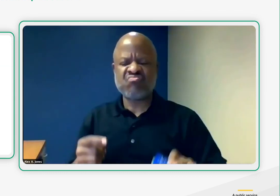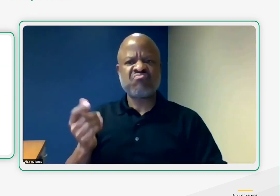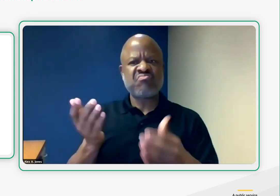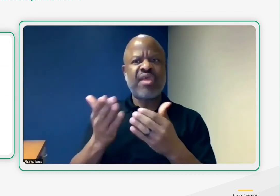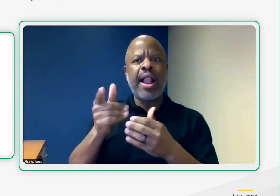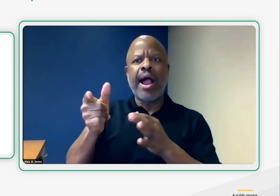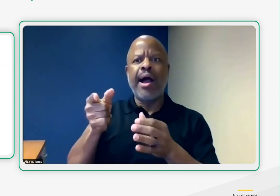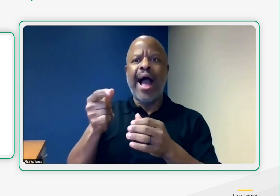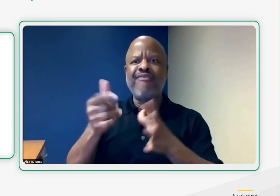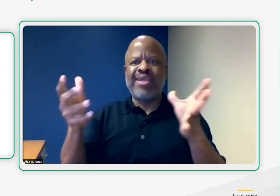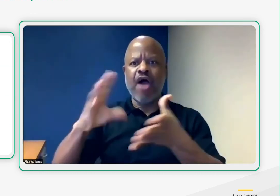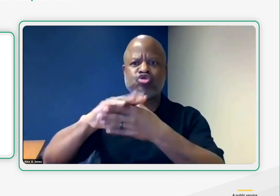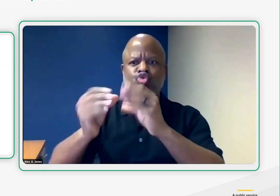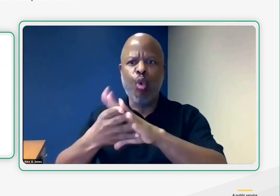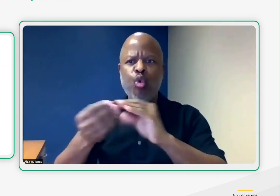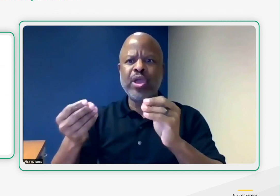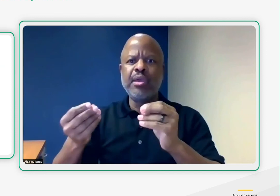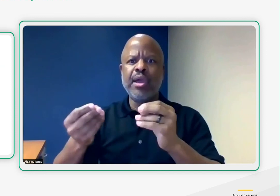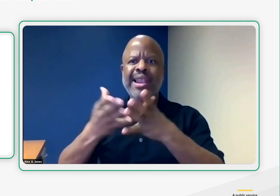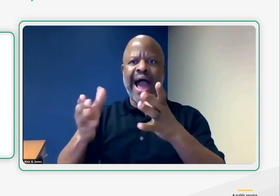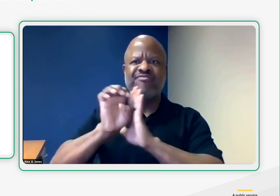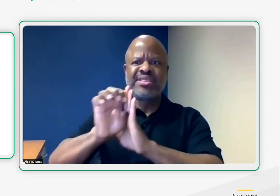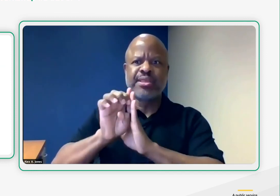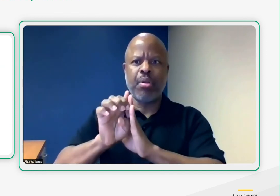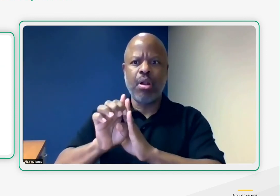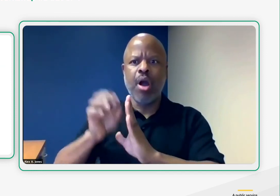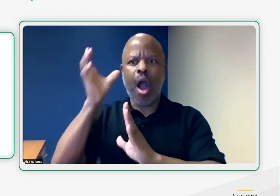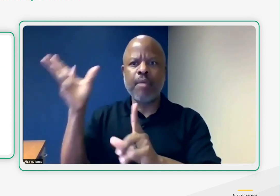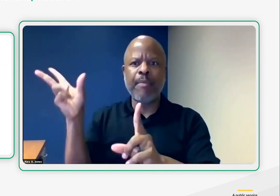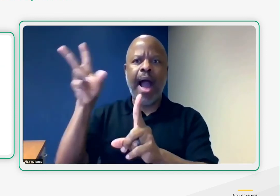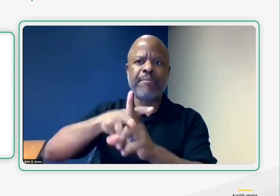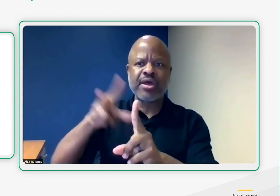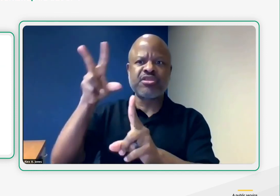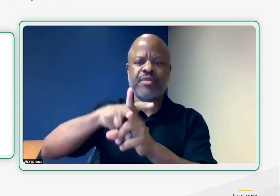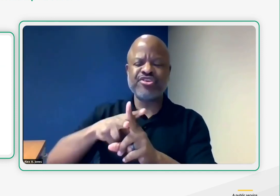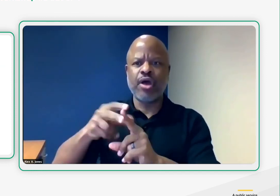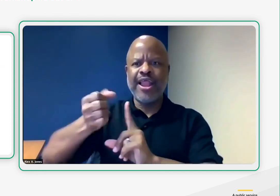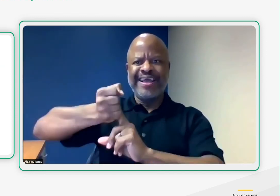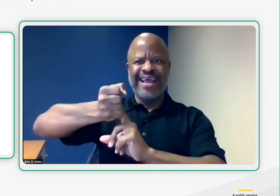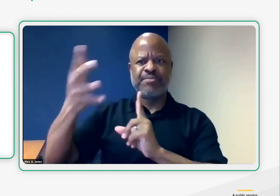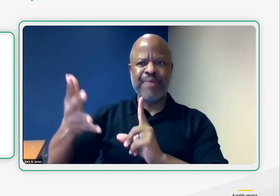It has a lot of stories, a lot of examples, constantly going over different ways to apply